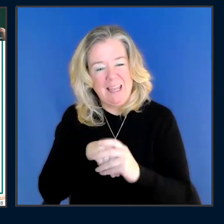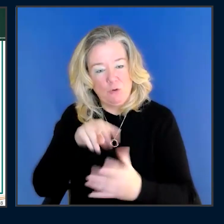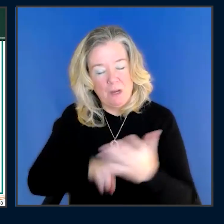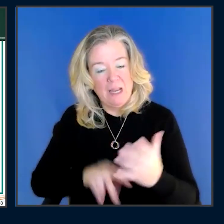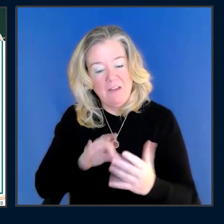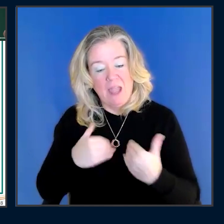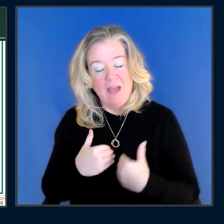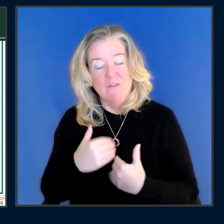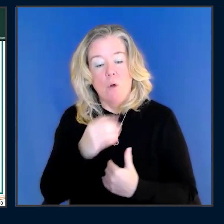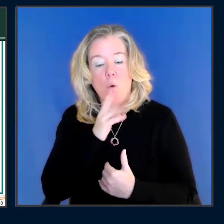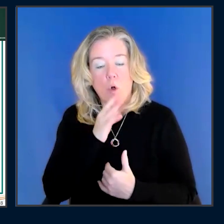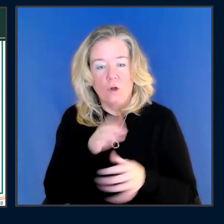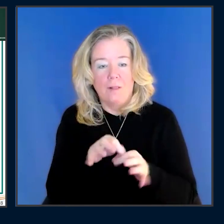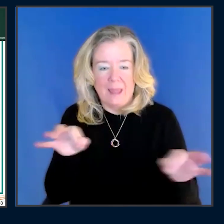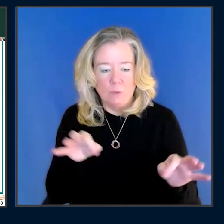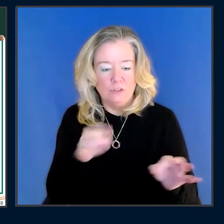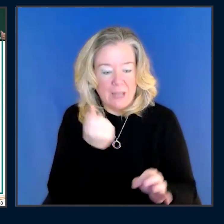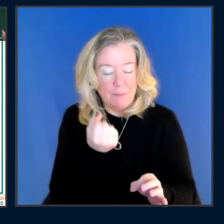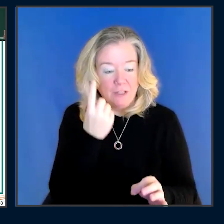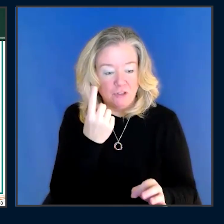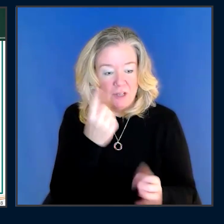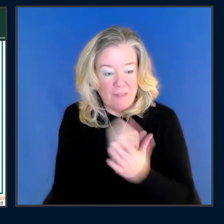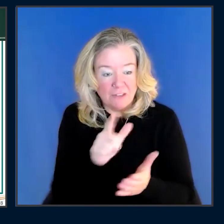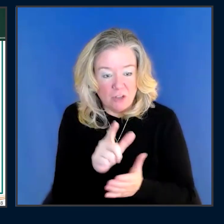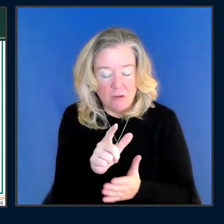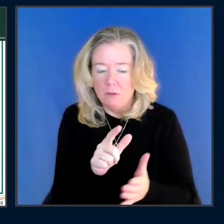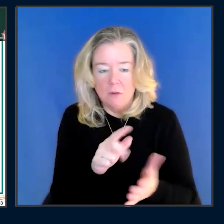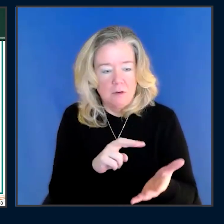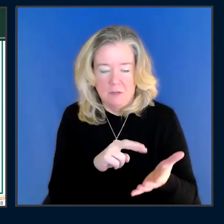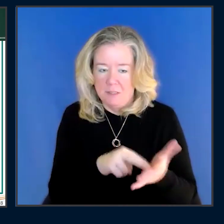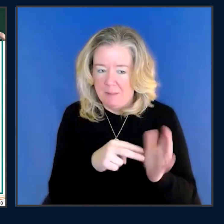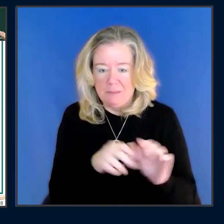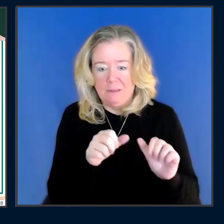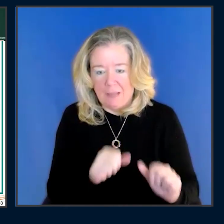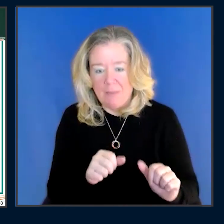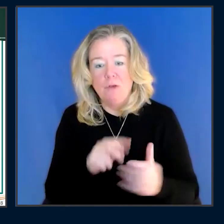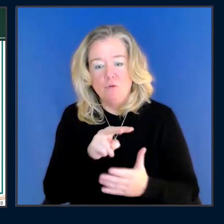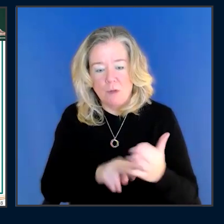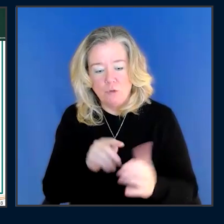If they just have oral language comprehension, that means that they can be read to.